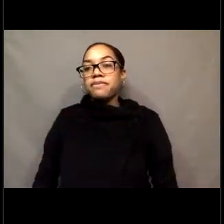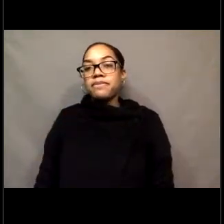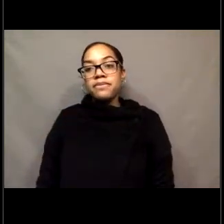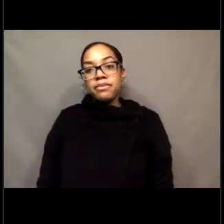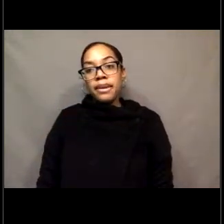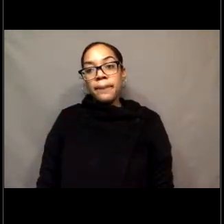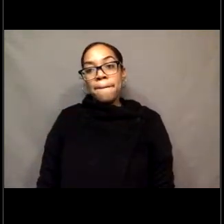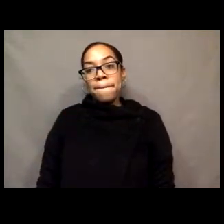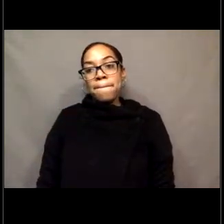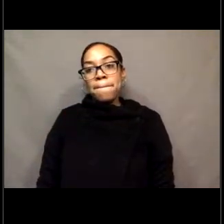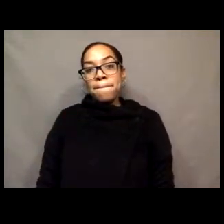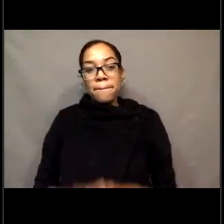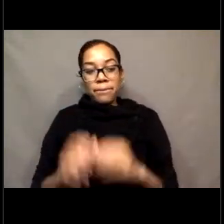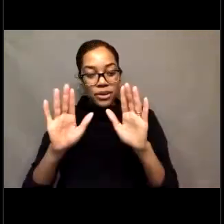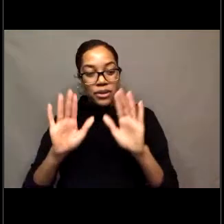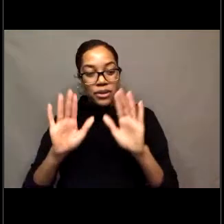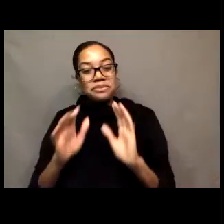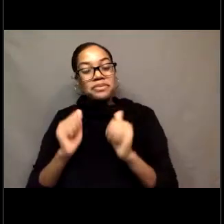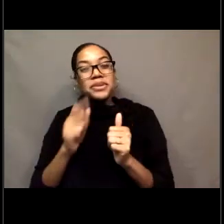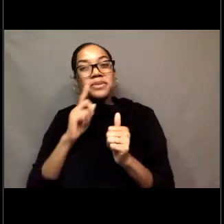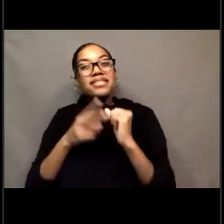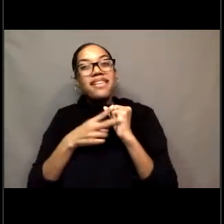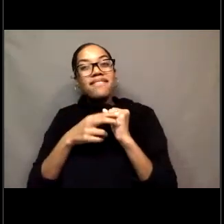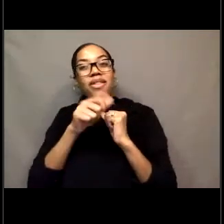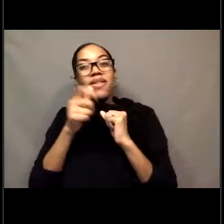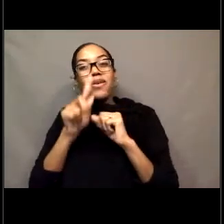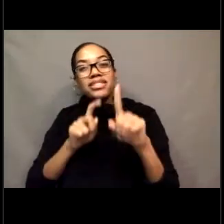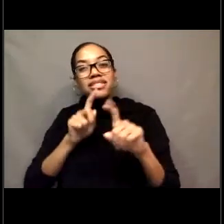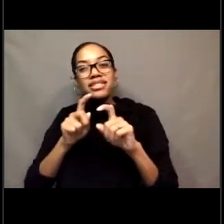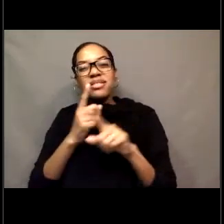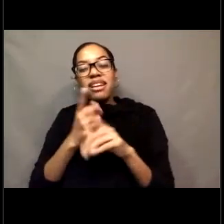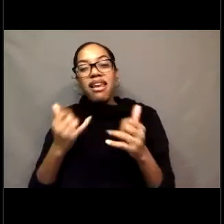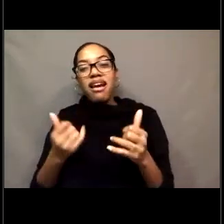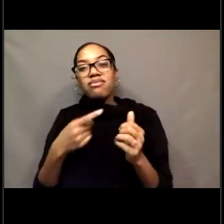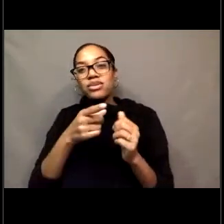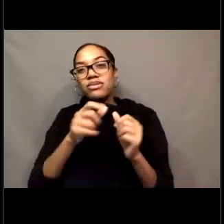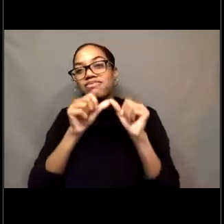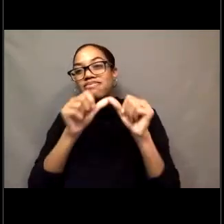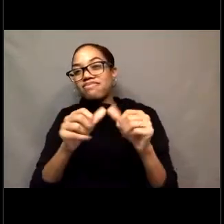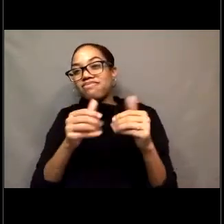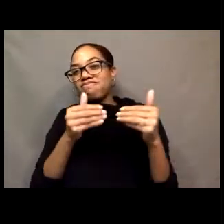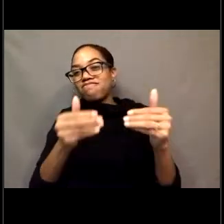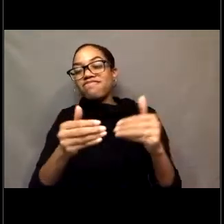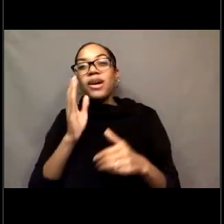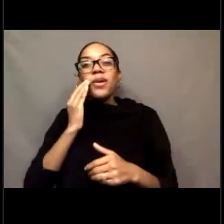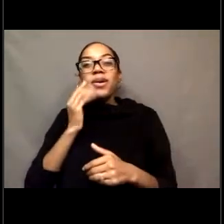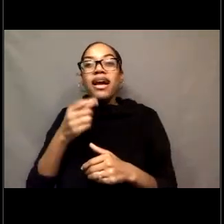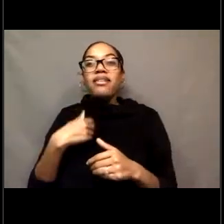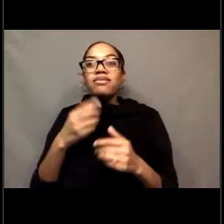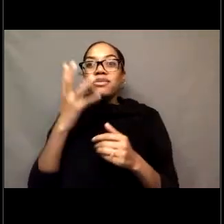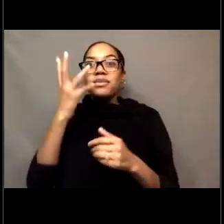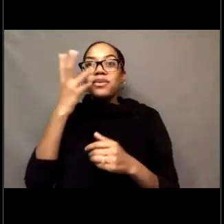[Grace] Great. All right. Well, I'm going to save any questions that we have right now and let you continue on, cause I know you have some beautiful abalone shells to show us.